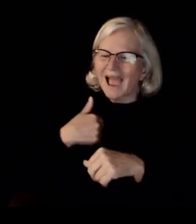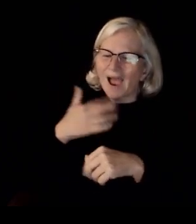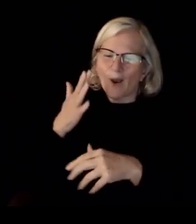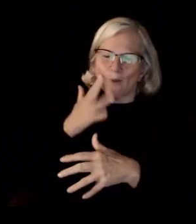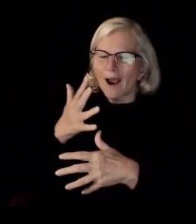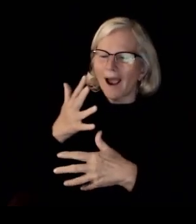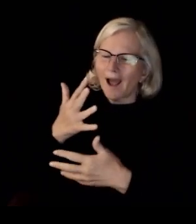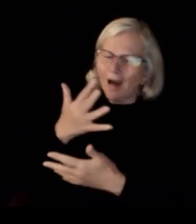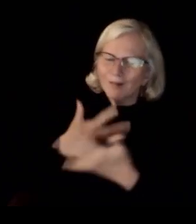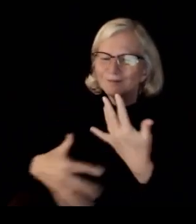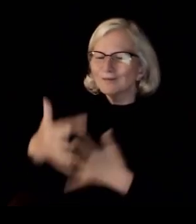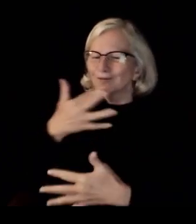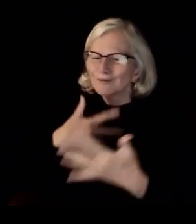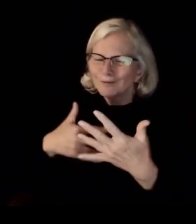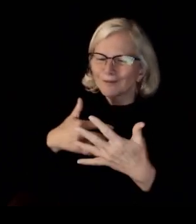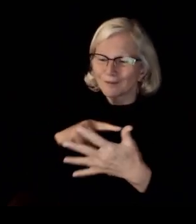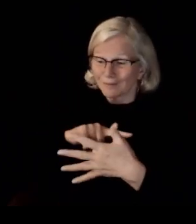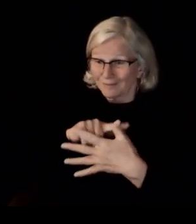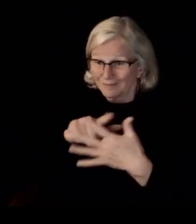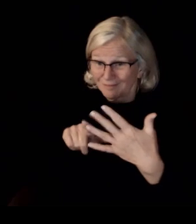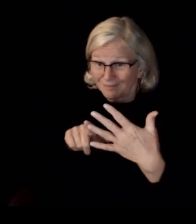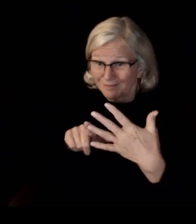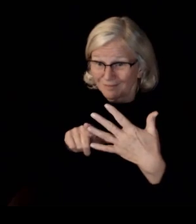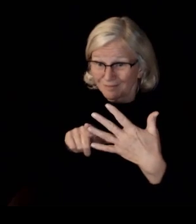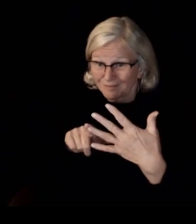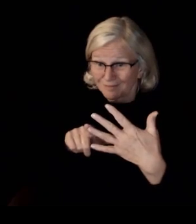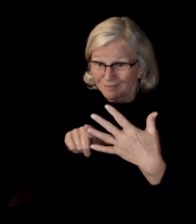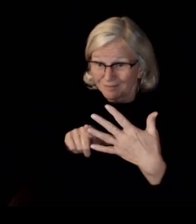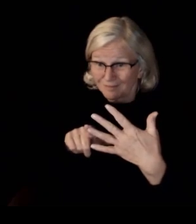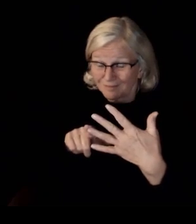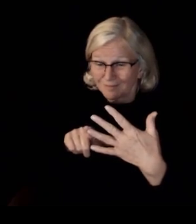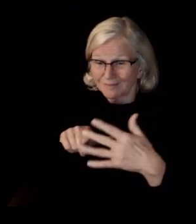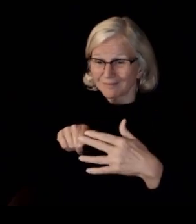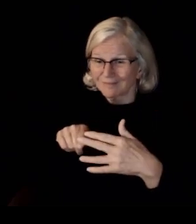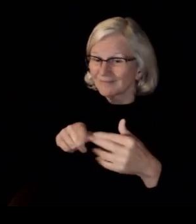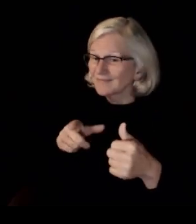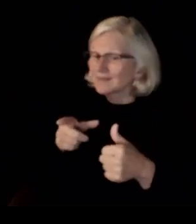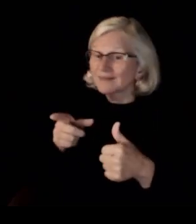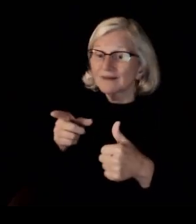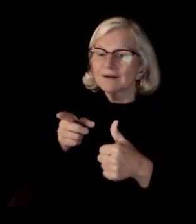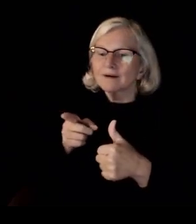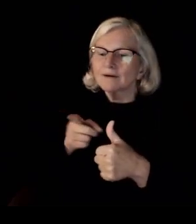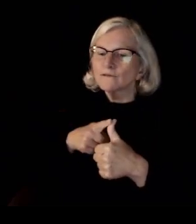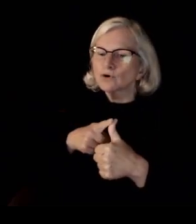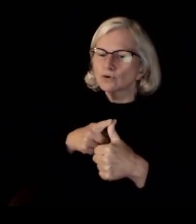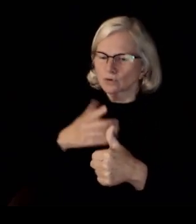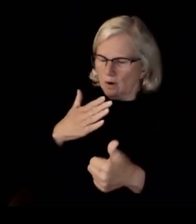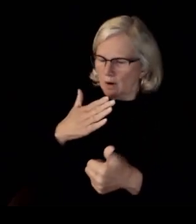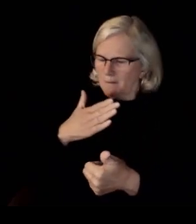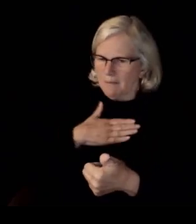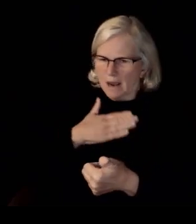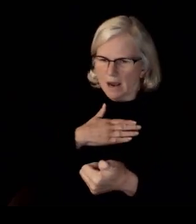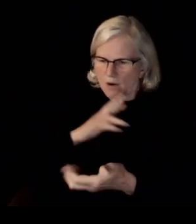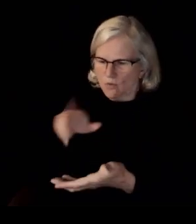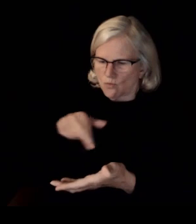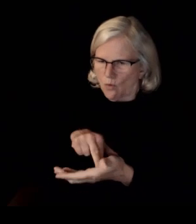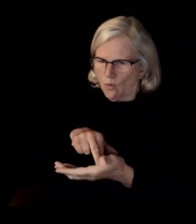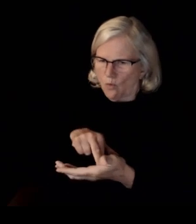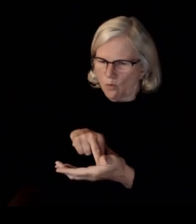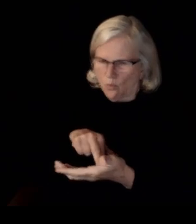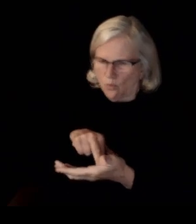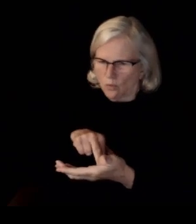need to consider all the roles that we play so you know if you're someone who really wants